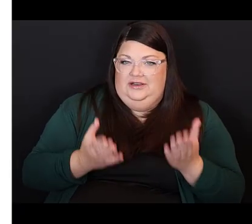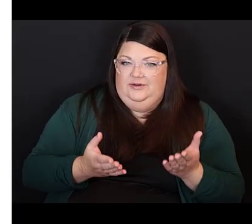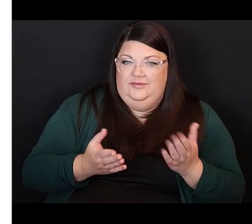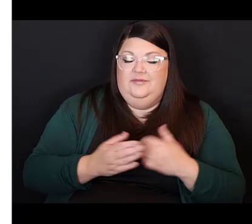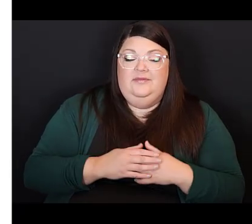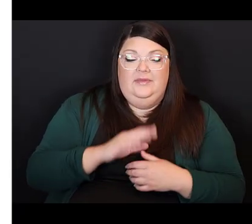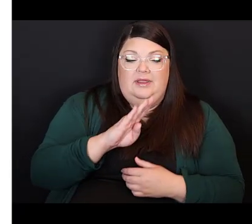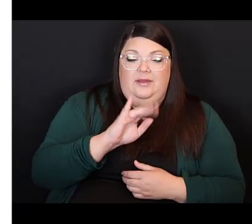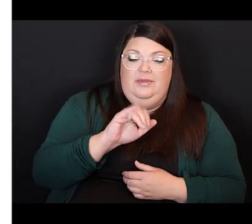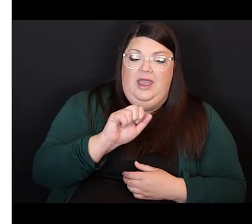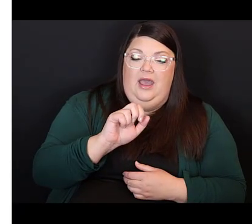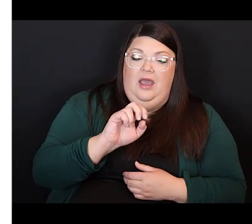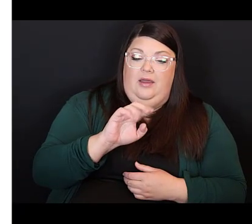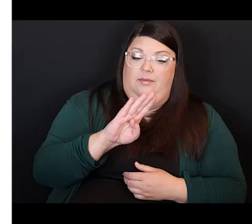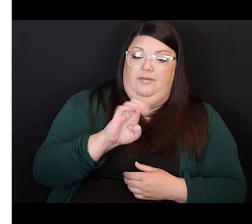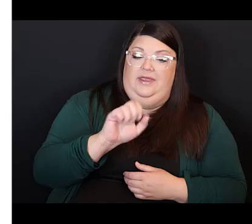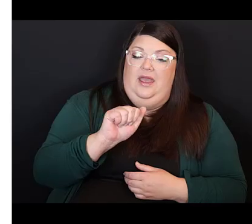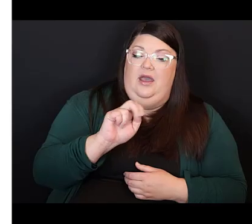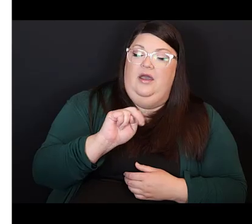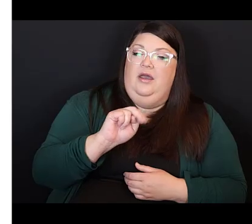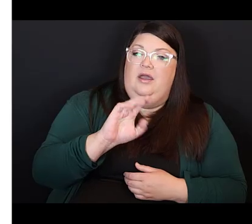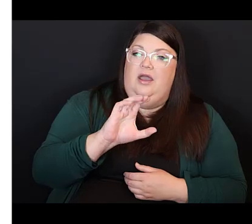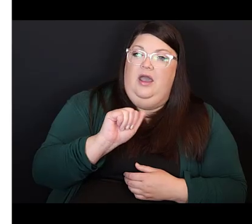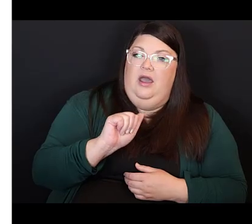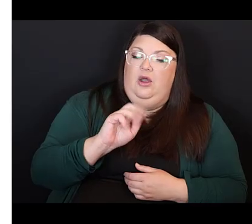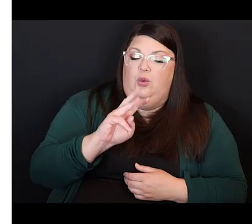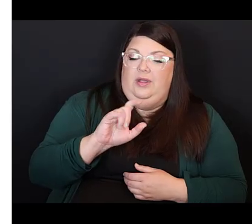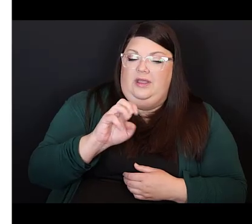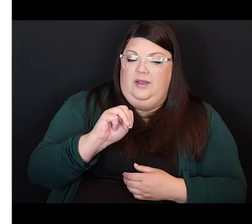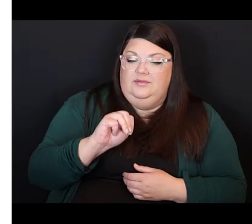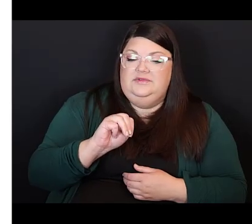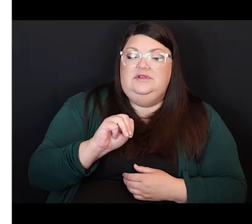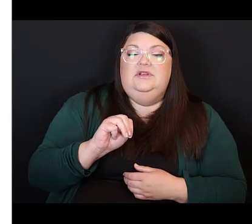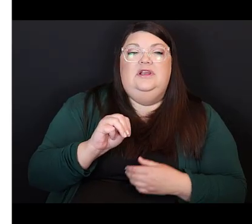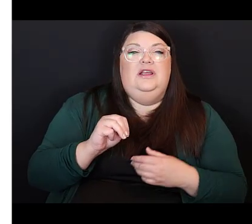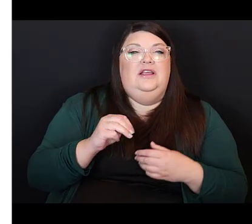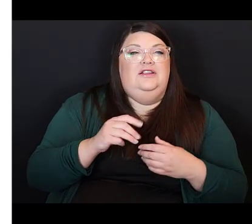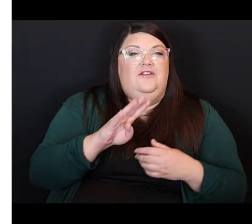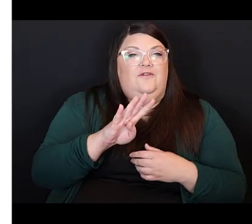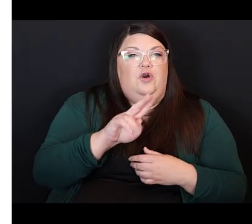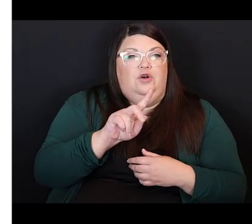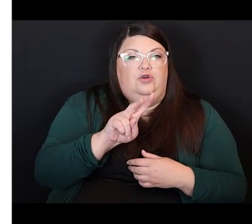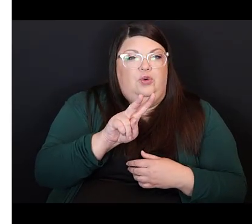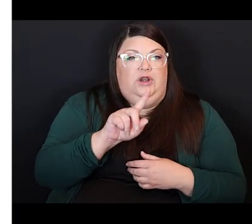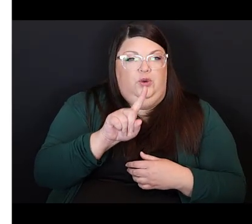We are joined by Beanca Williams, who directs the 421F DIF grant project at Volunteers of